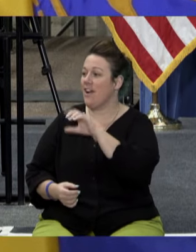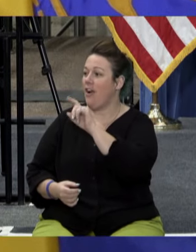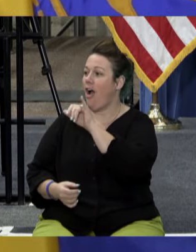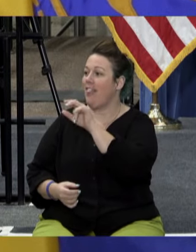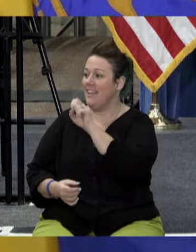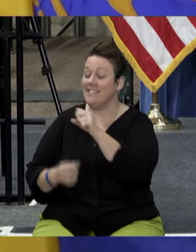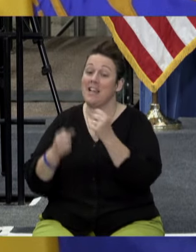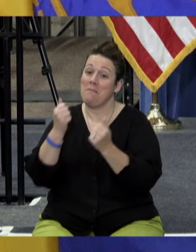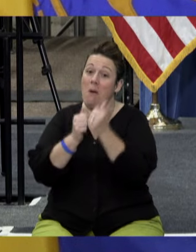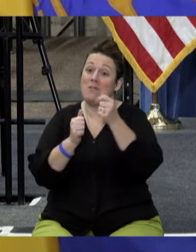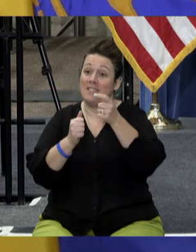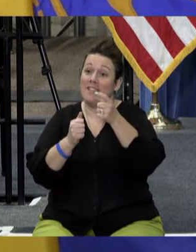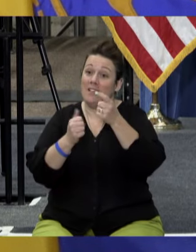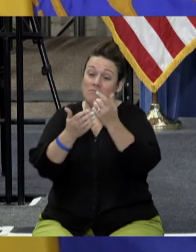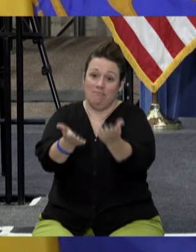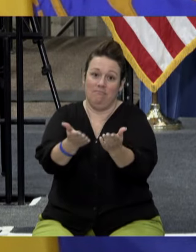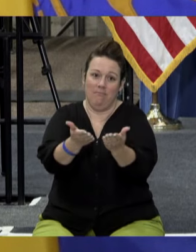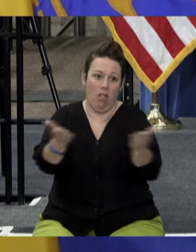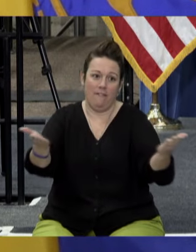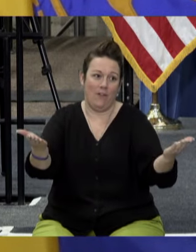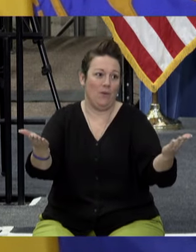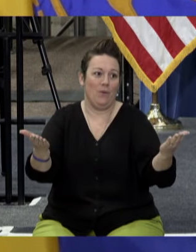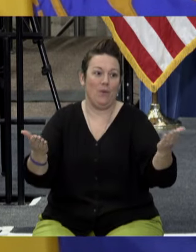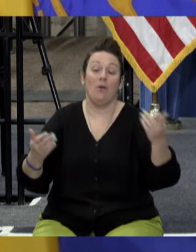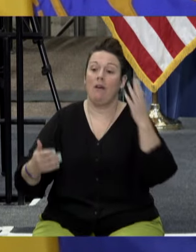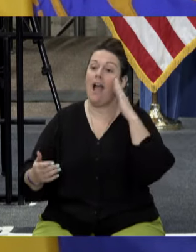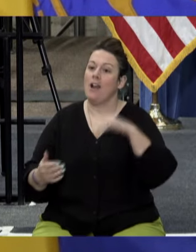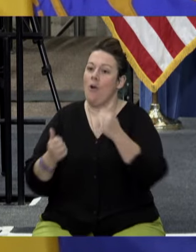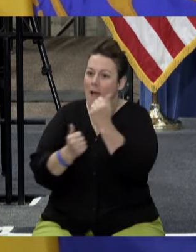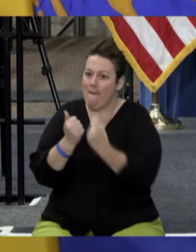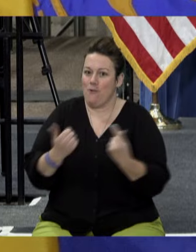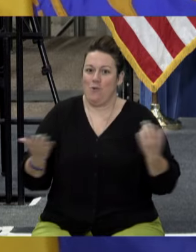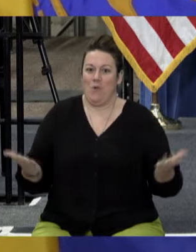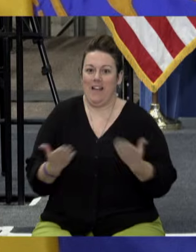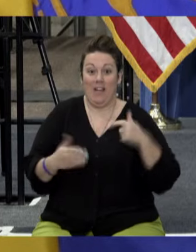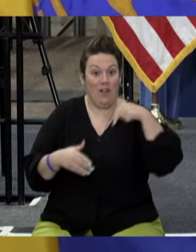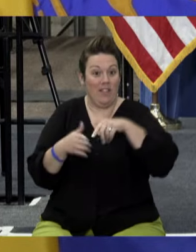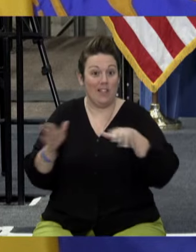all of you. So I know that everybody here in this room, or you wouldn't be here today,